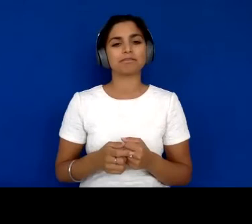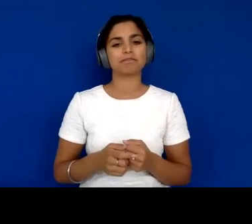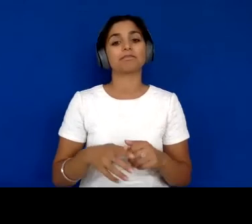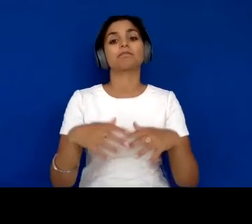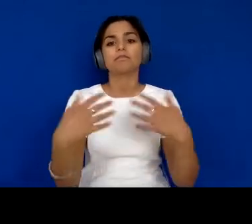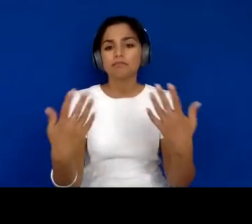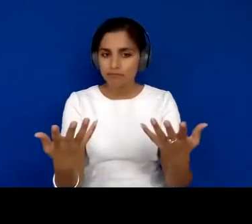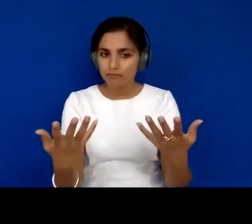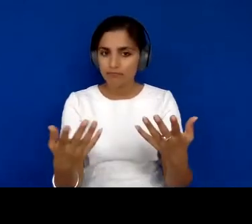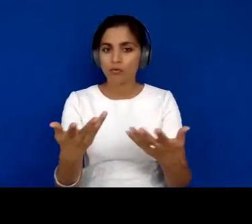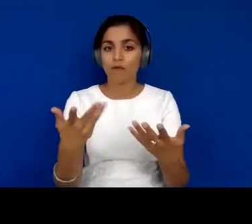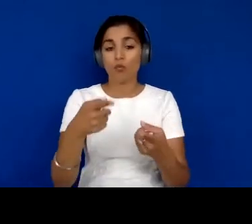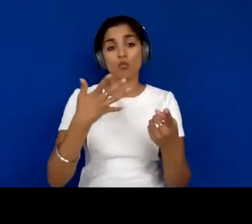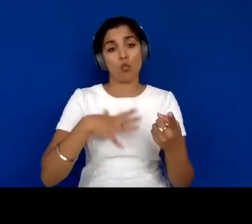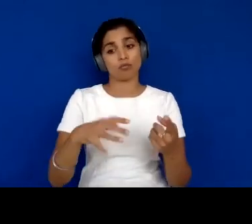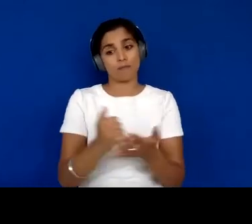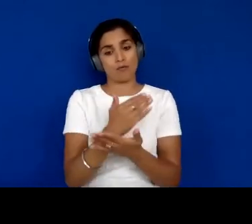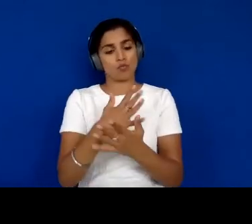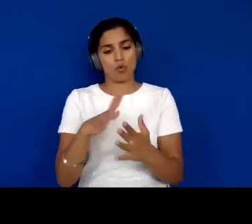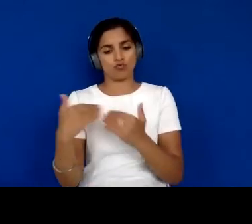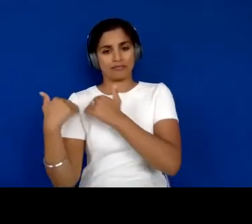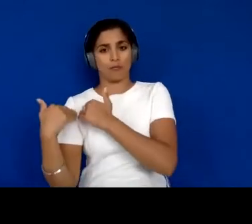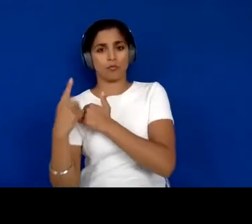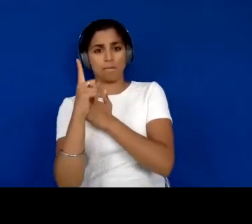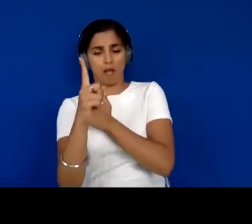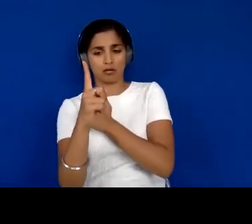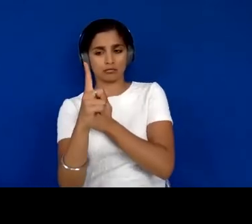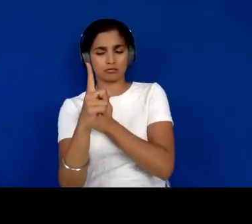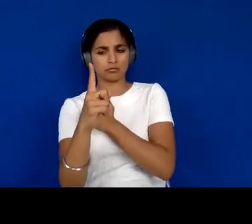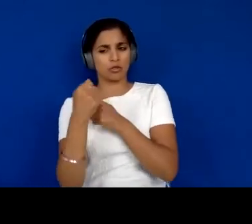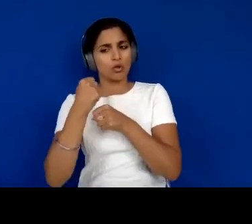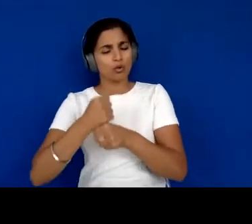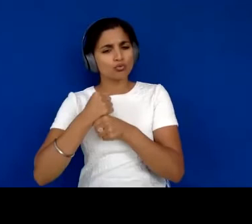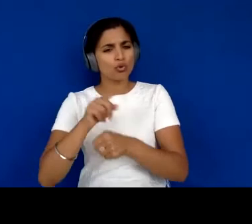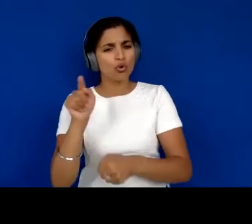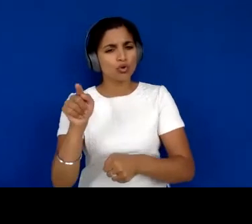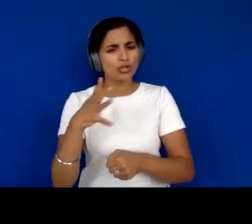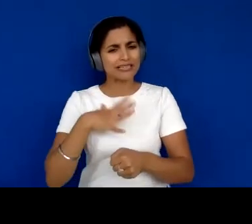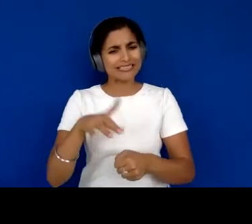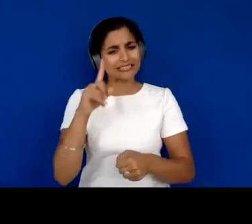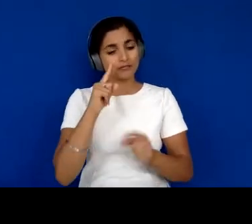want to take responsibility for the church needs opposing means to operate